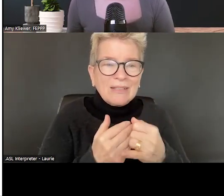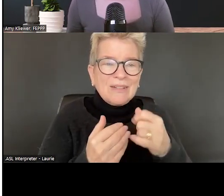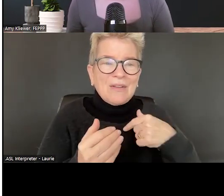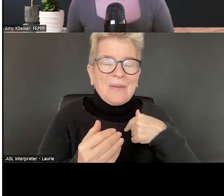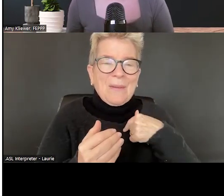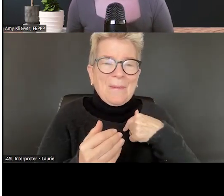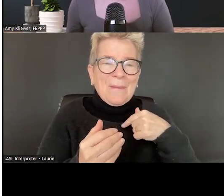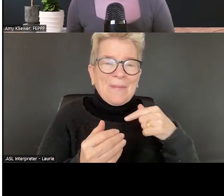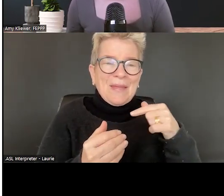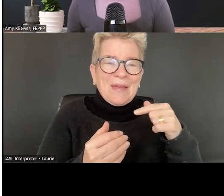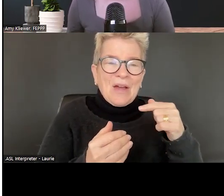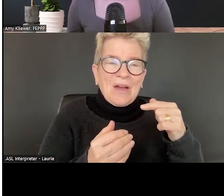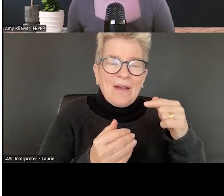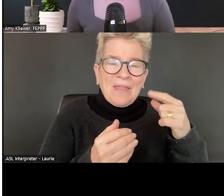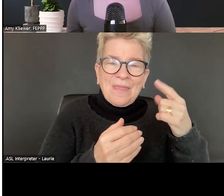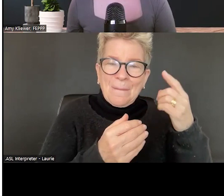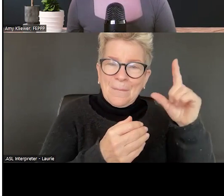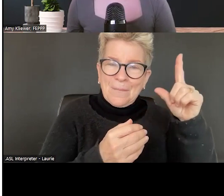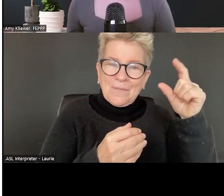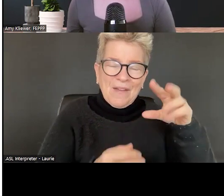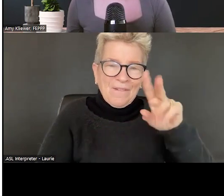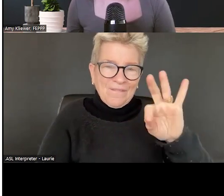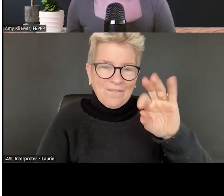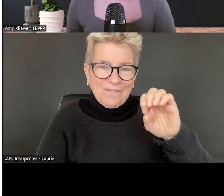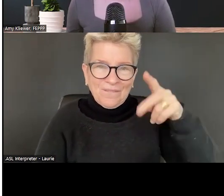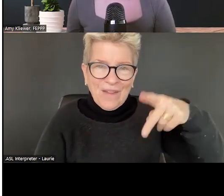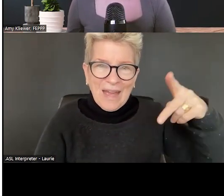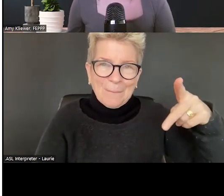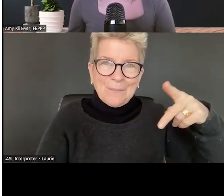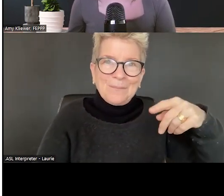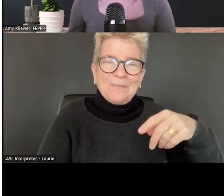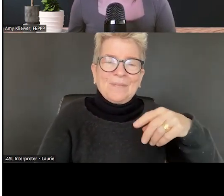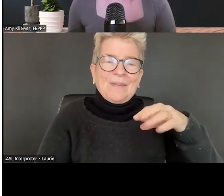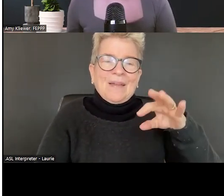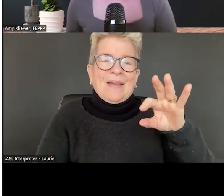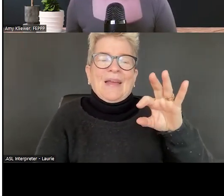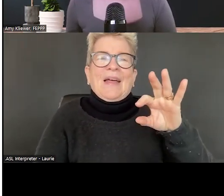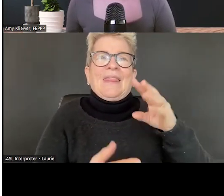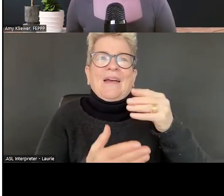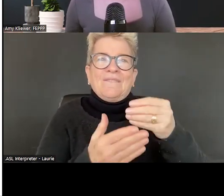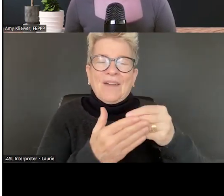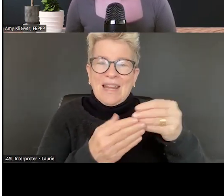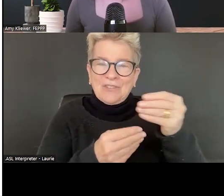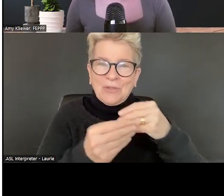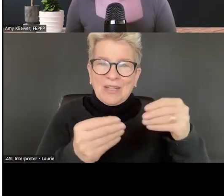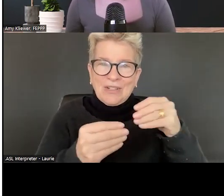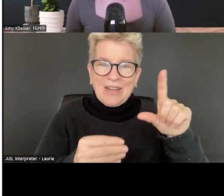or I'm sorry, the FEPPP financial education Library up there in the top right corner,